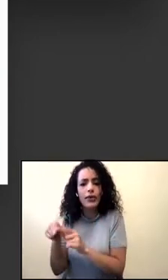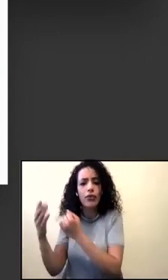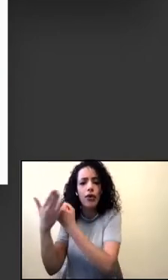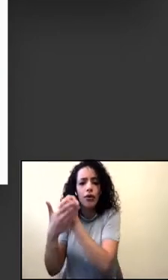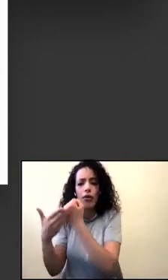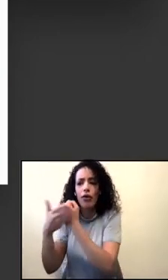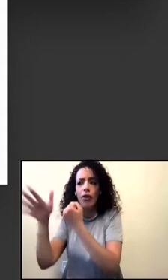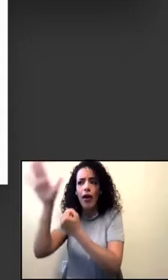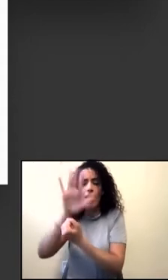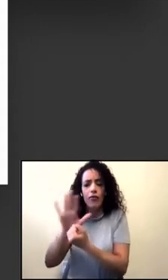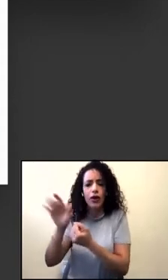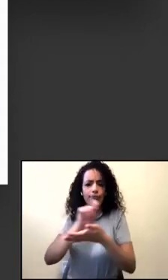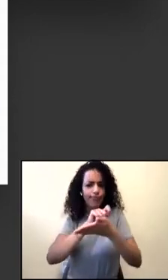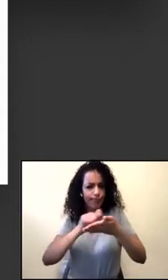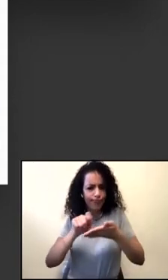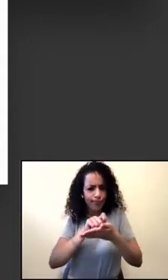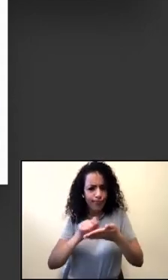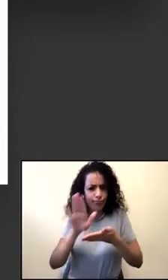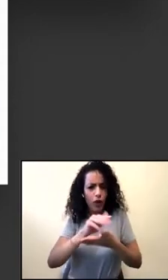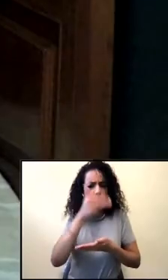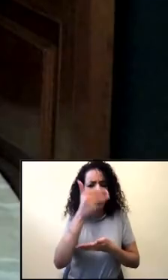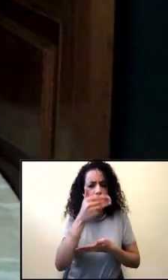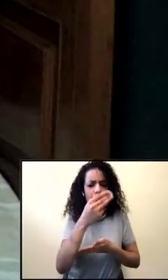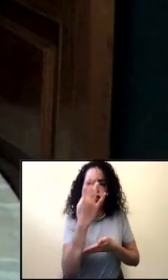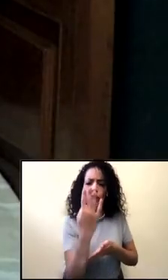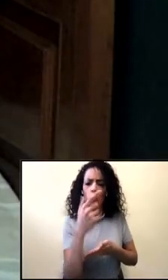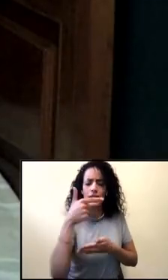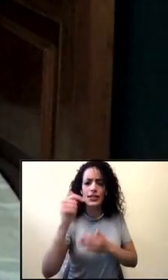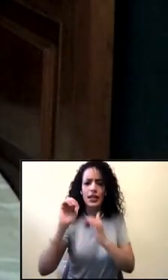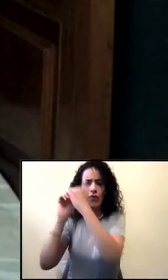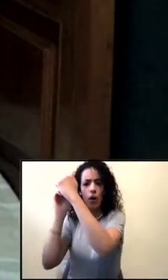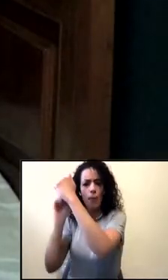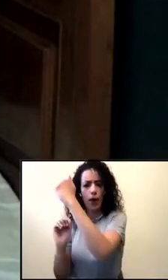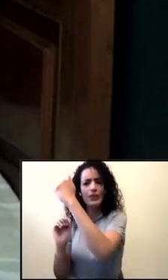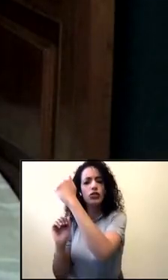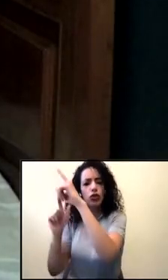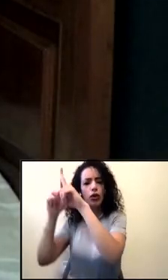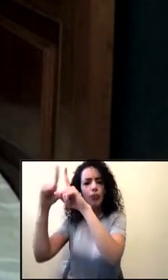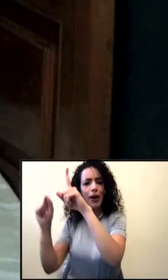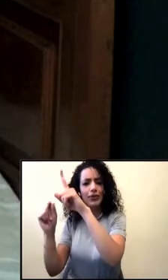extensively on the 1947 Partition and its related topics. Her first book, Remnants of